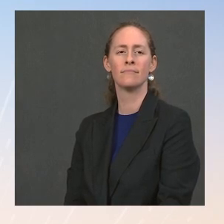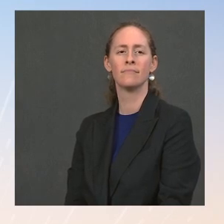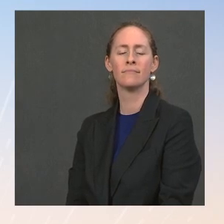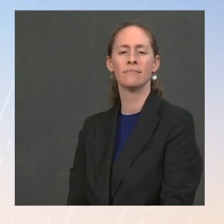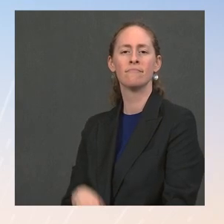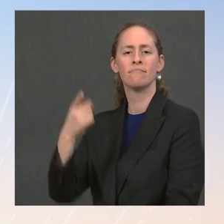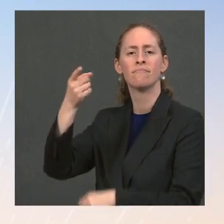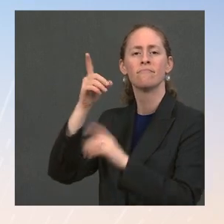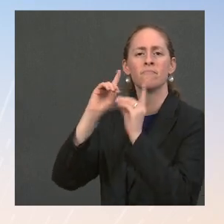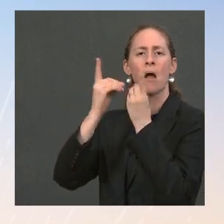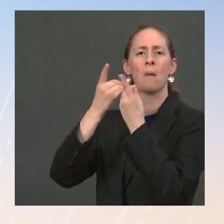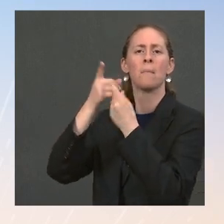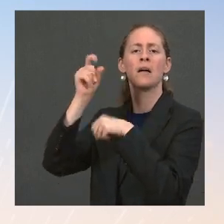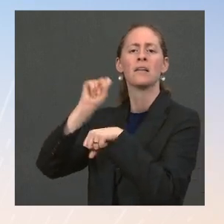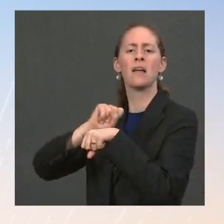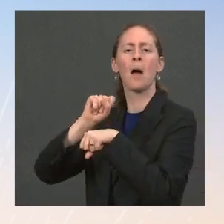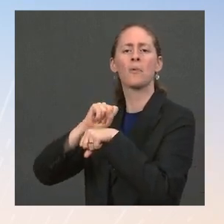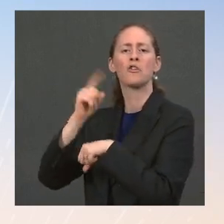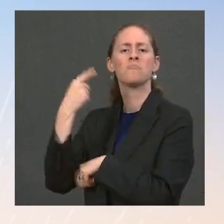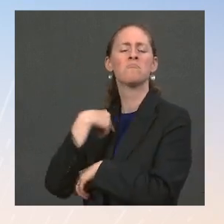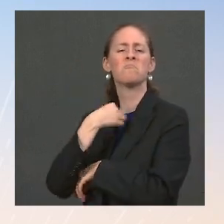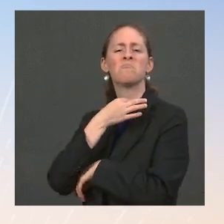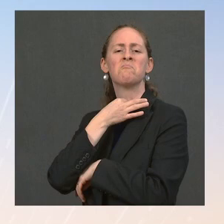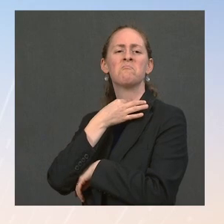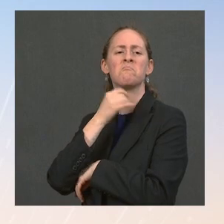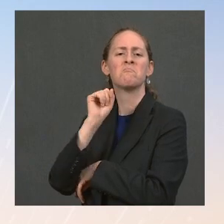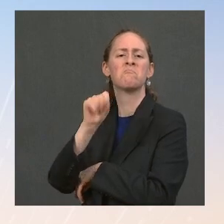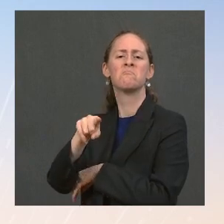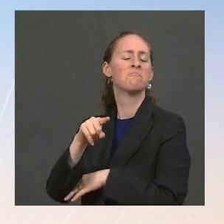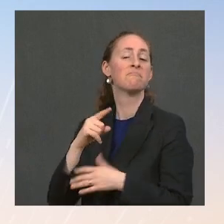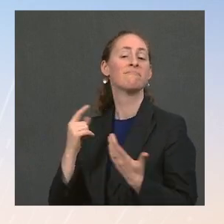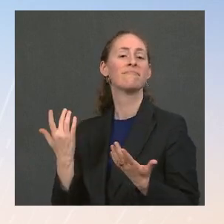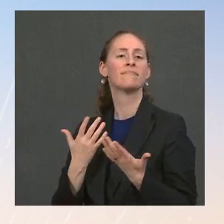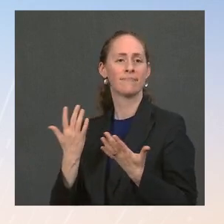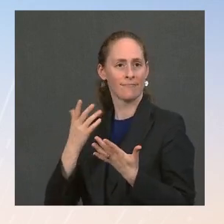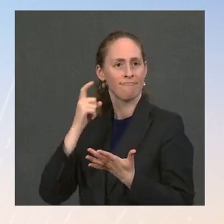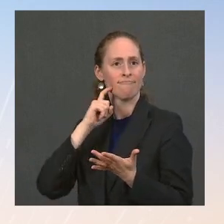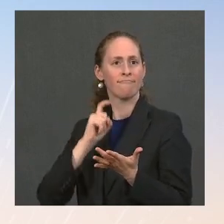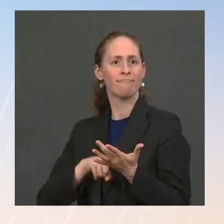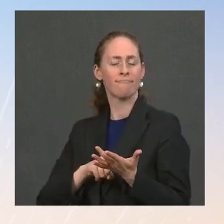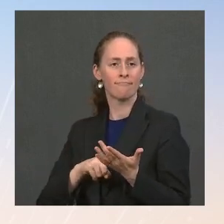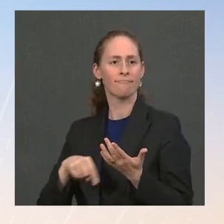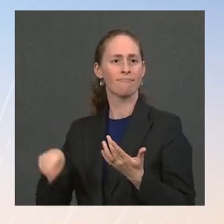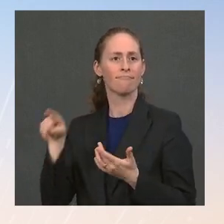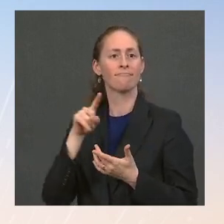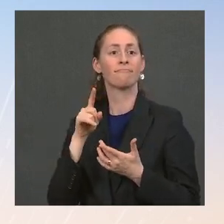in how much Americans have earned per hour, on average, this August versus last year --